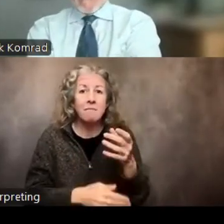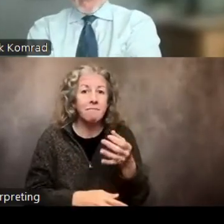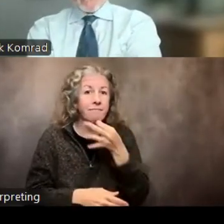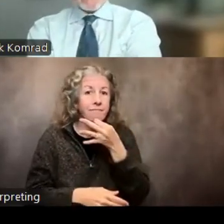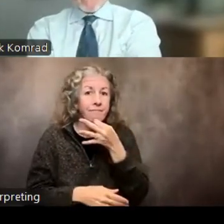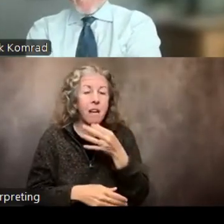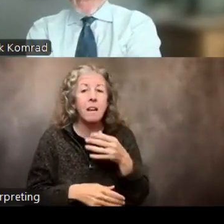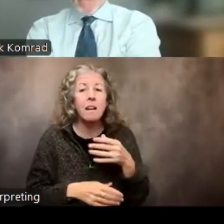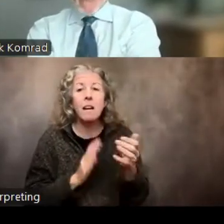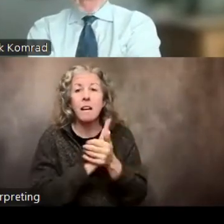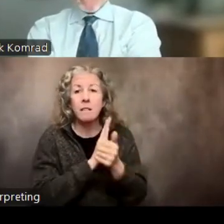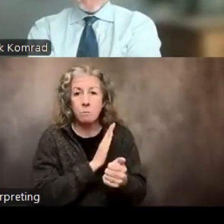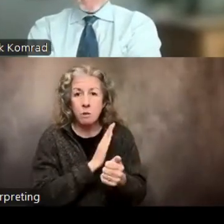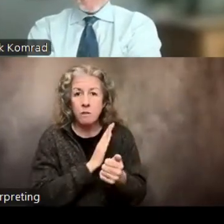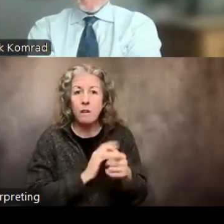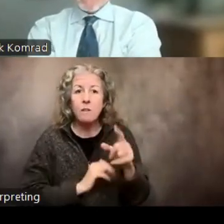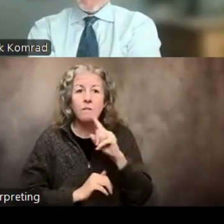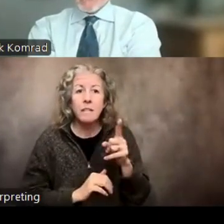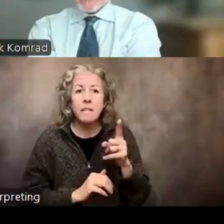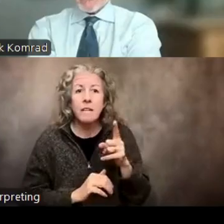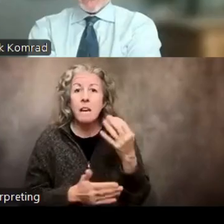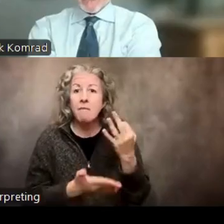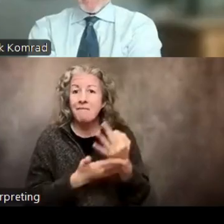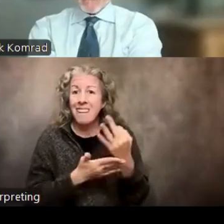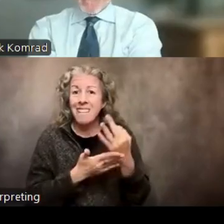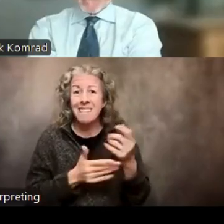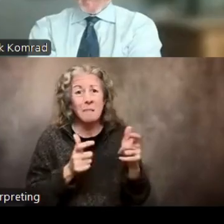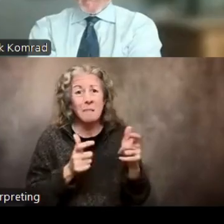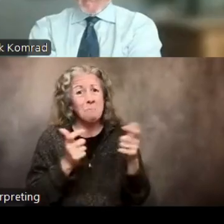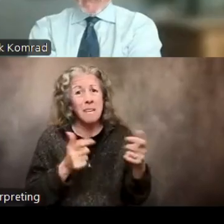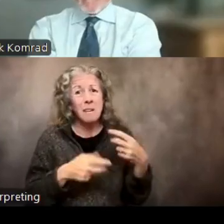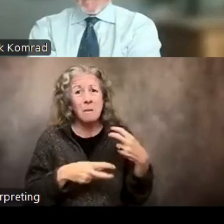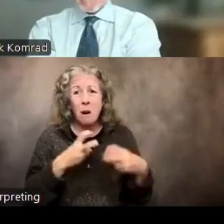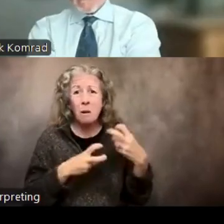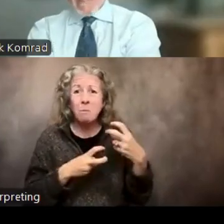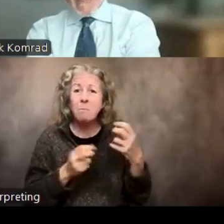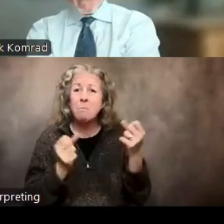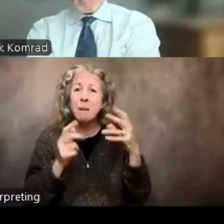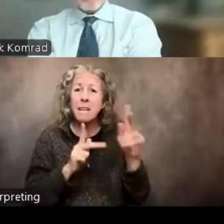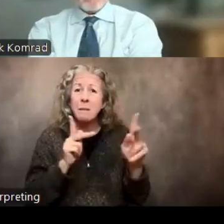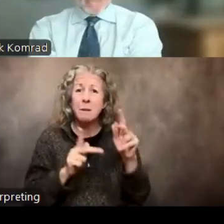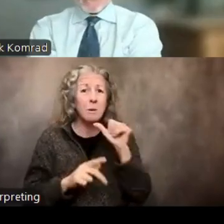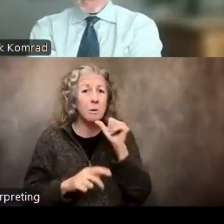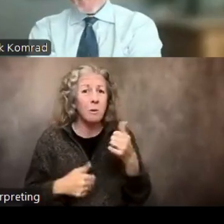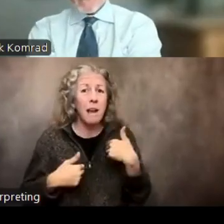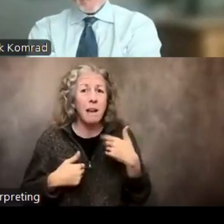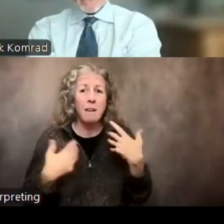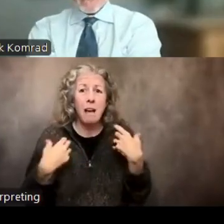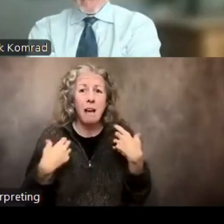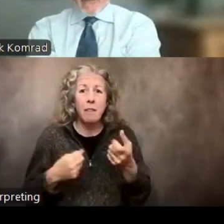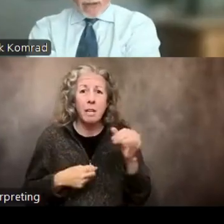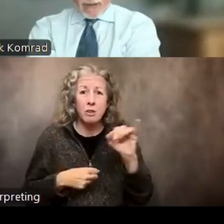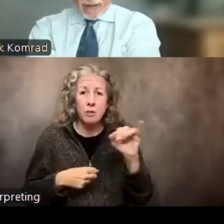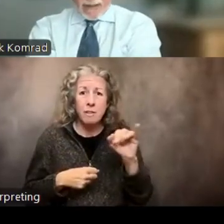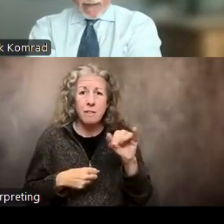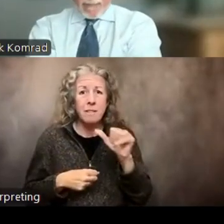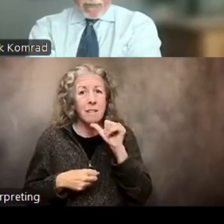issue. Is a very high rate of being uninsured among the mentally ill, inadequate parity of insurance for those people